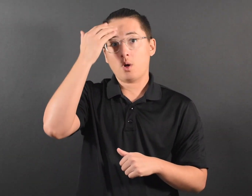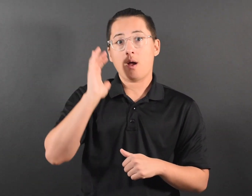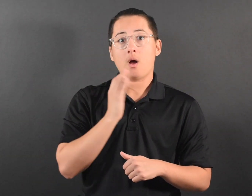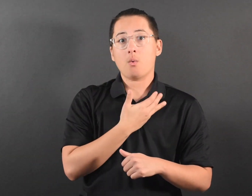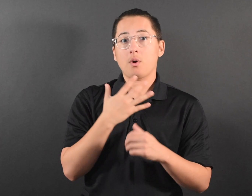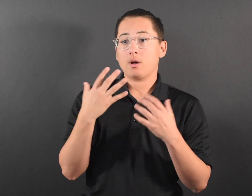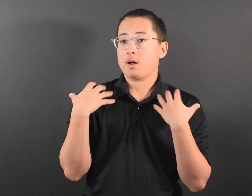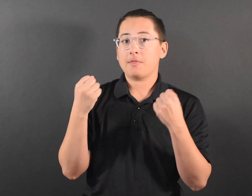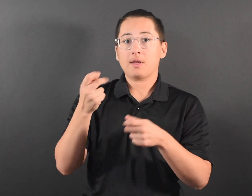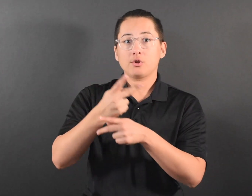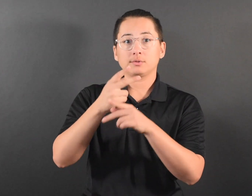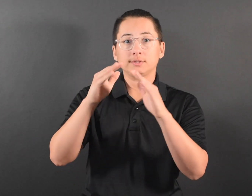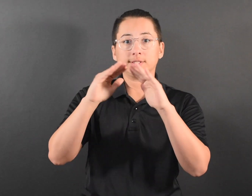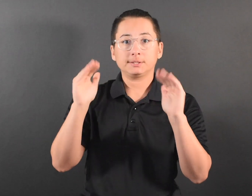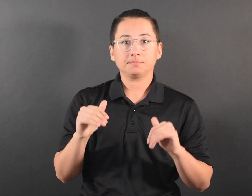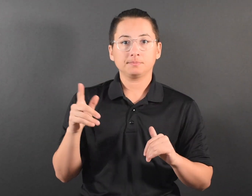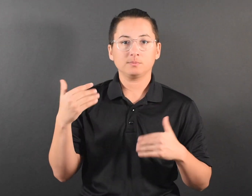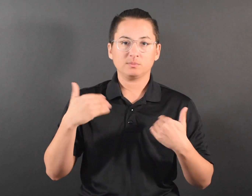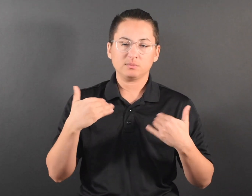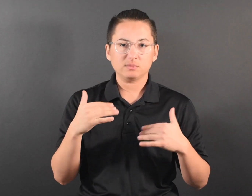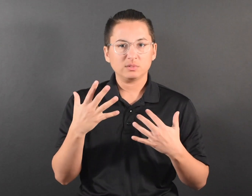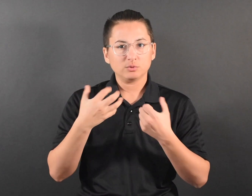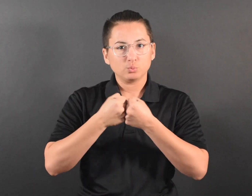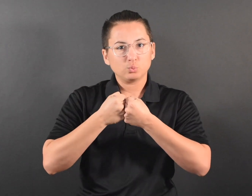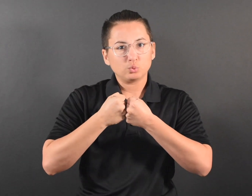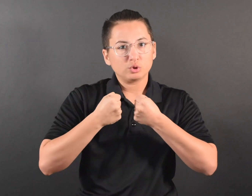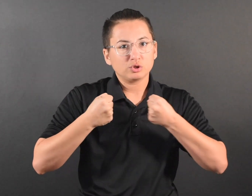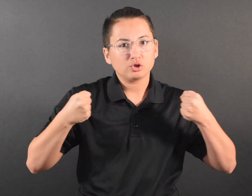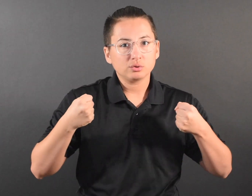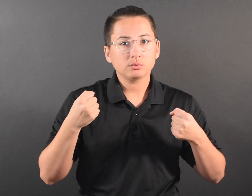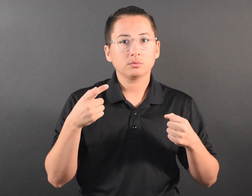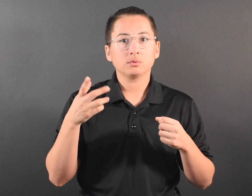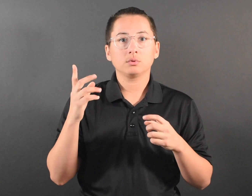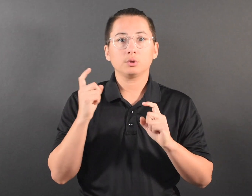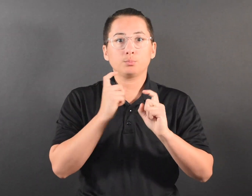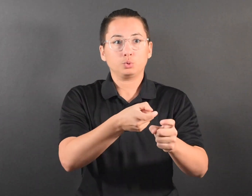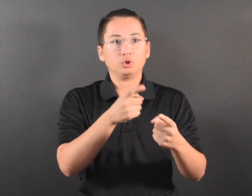“We know that our health care system has been strained and this has contributed to the growth